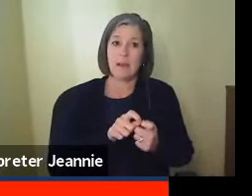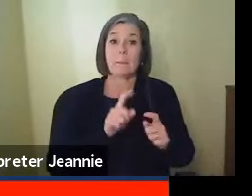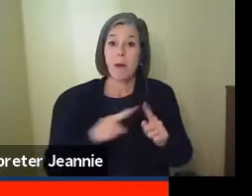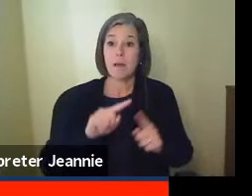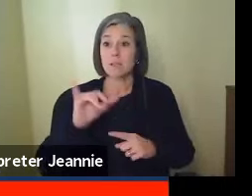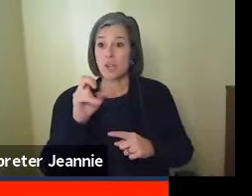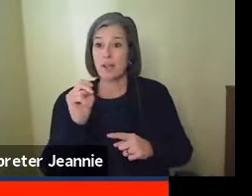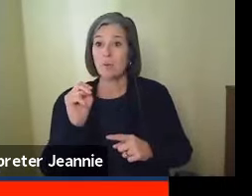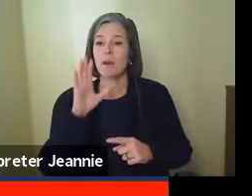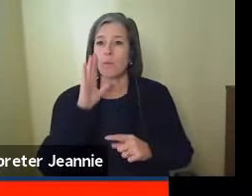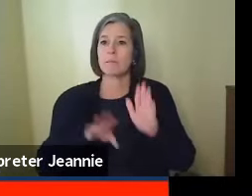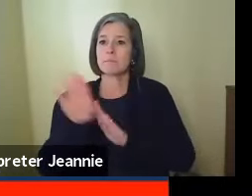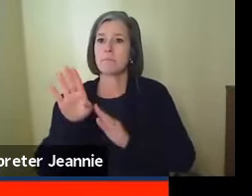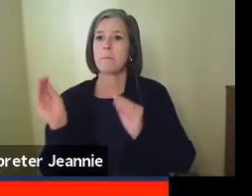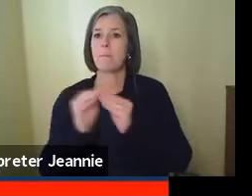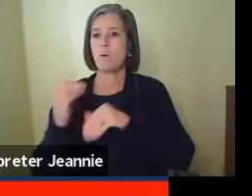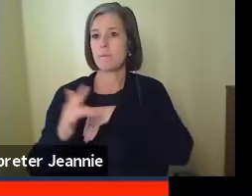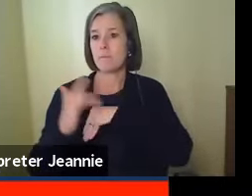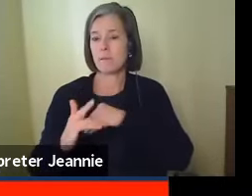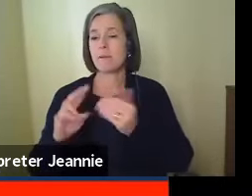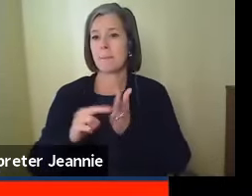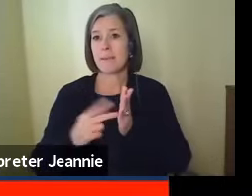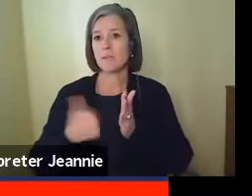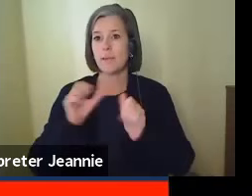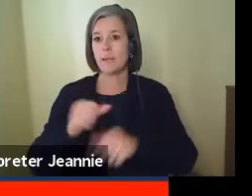of doses so that we can start getting larger numbers of people vaccinated.